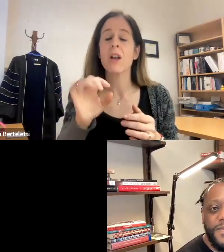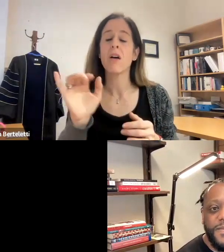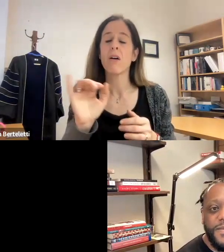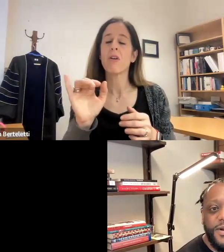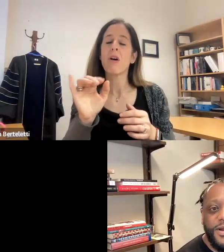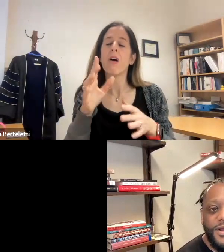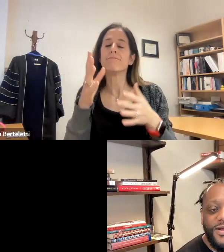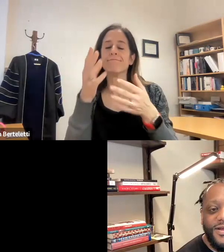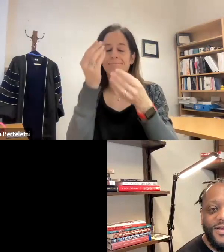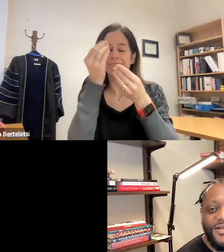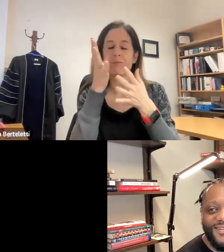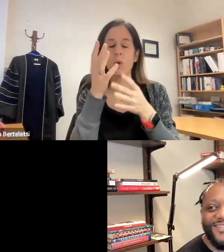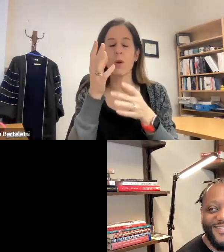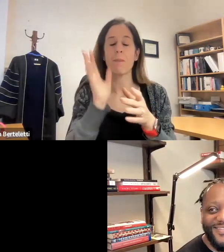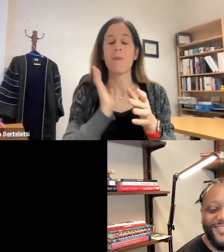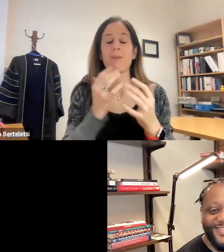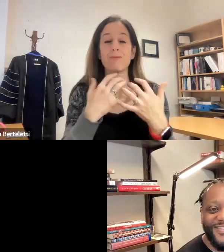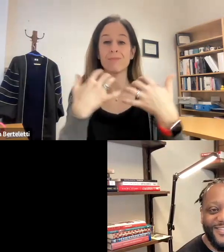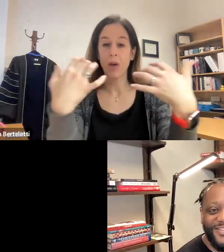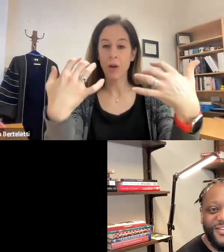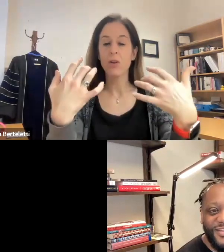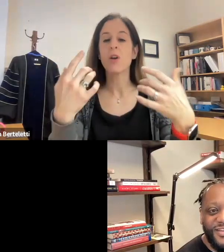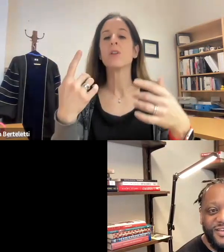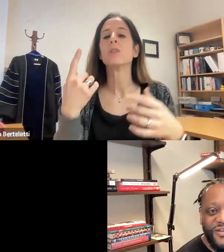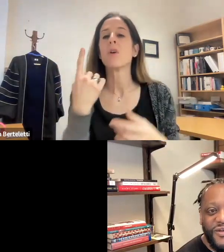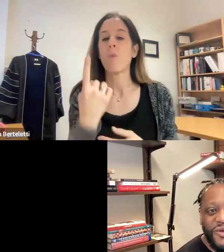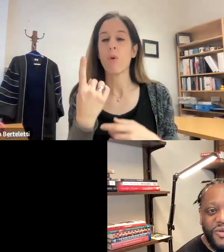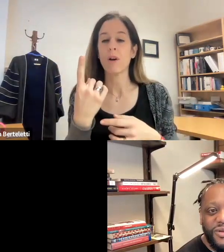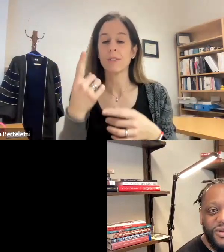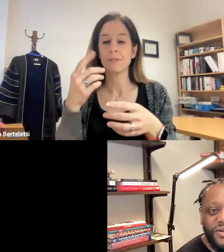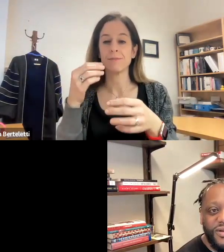Just checking the chat feature and the Q&A.